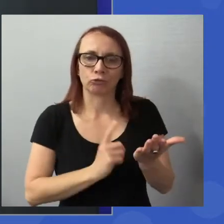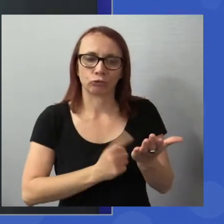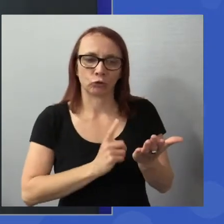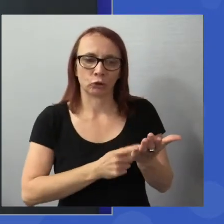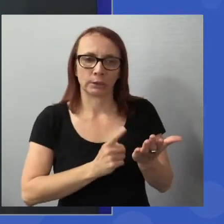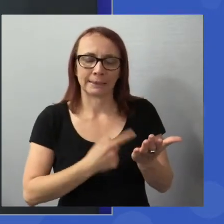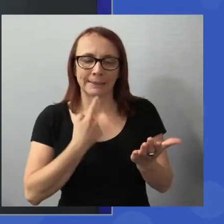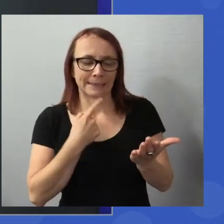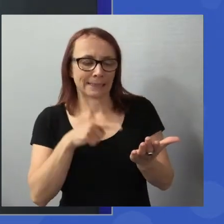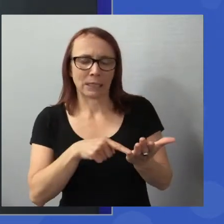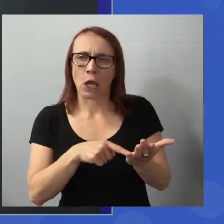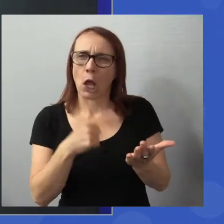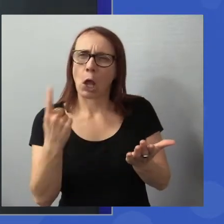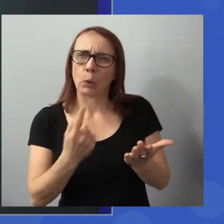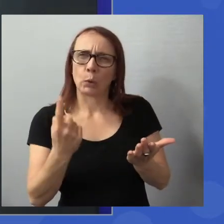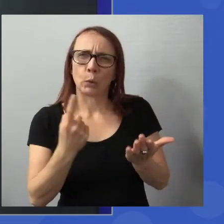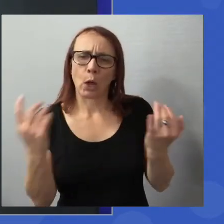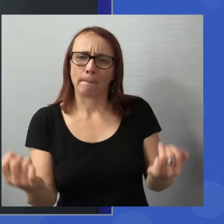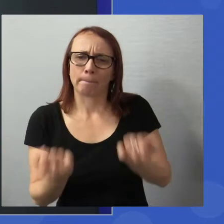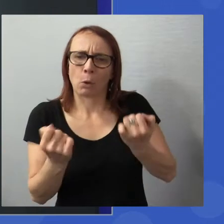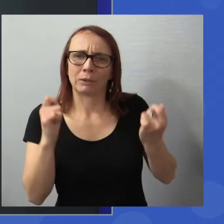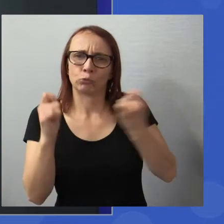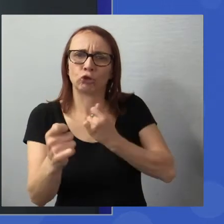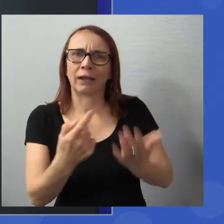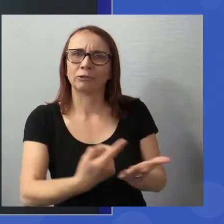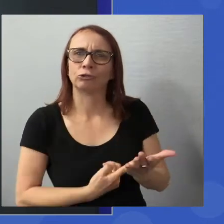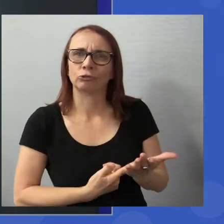make decisions about things and where decisions lie and it's important to be